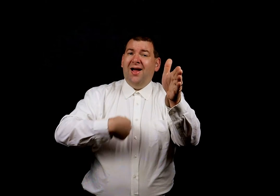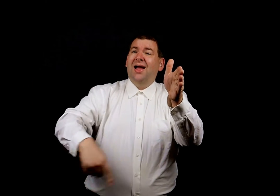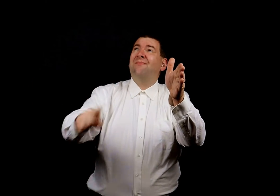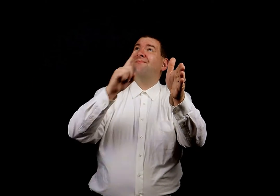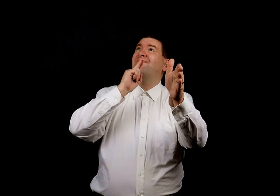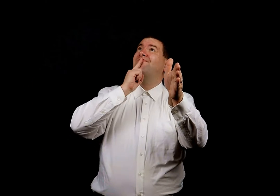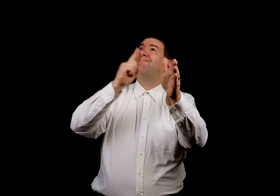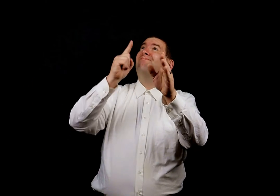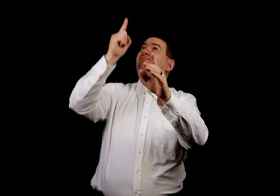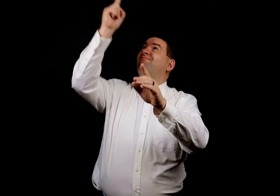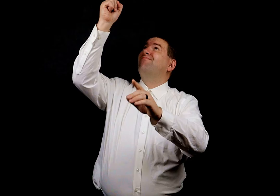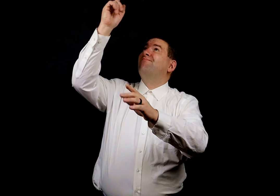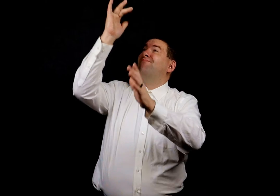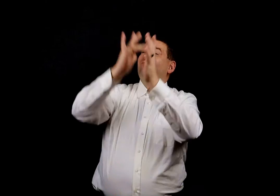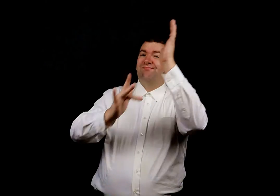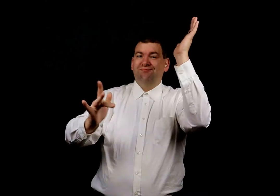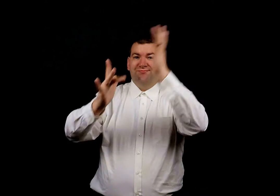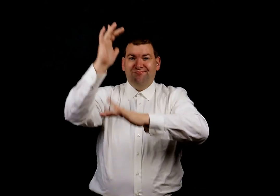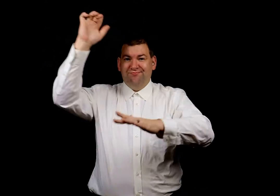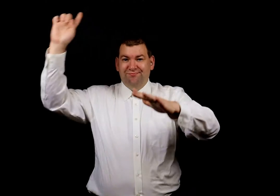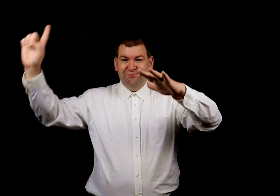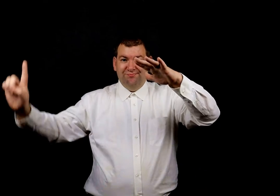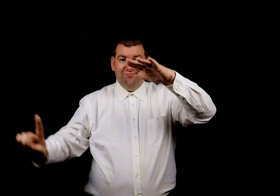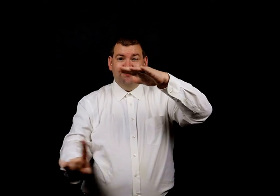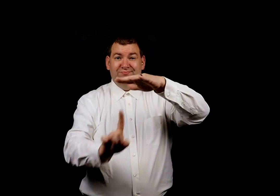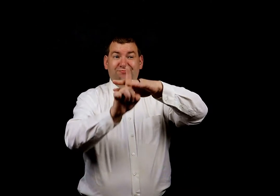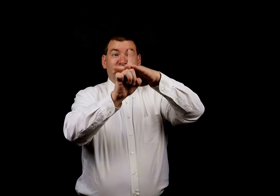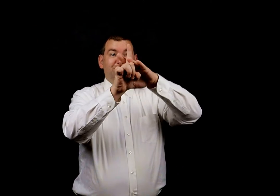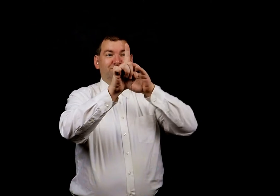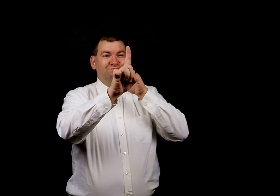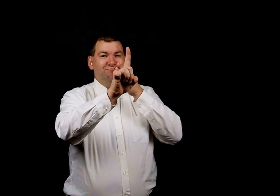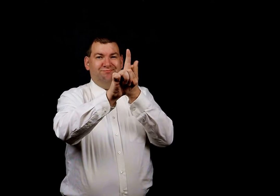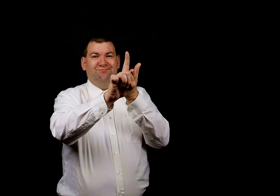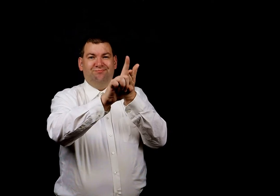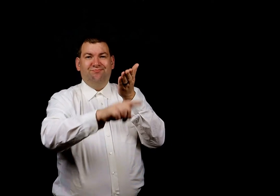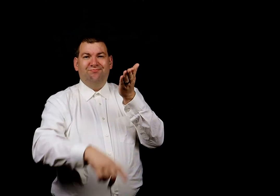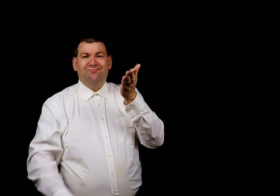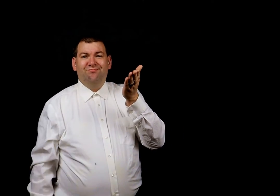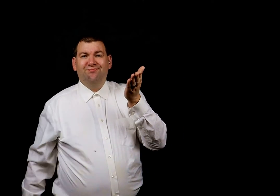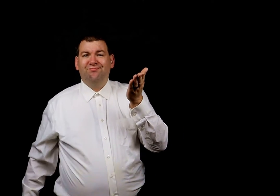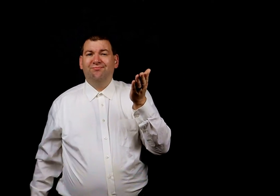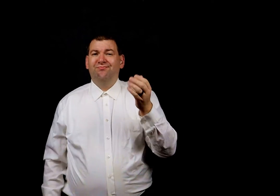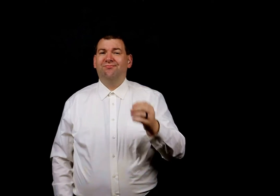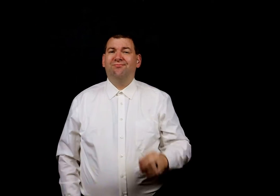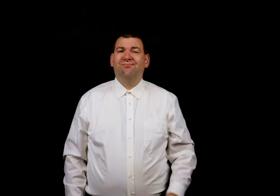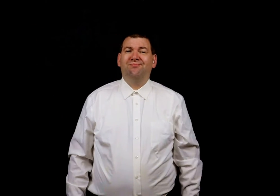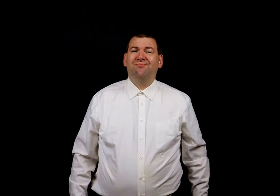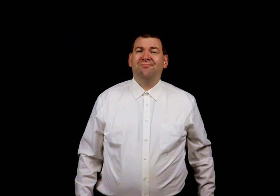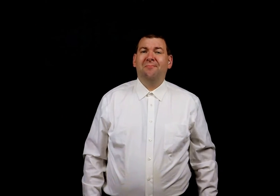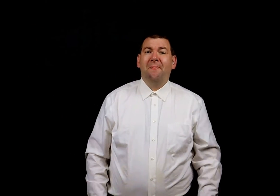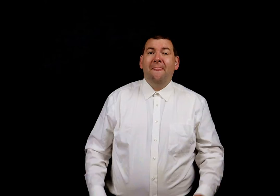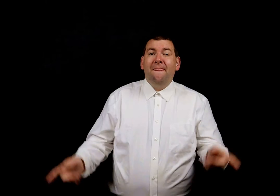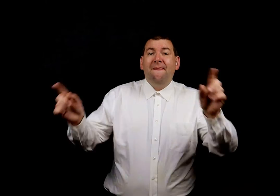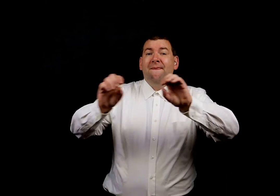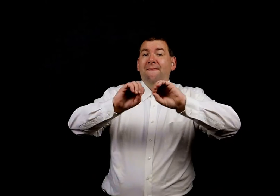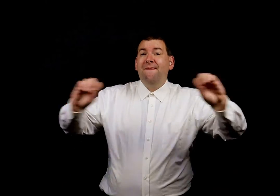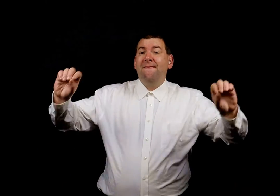I am sure of You. If nothing else